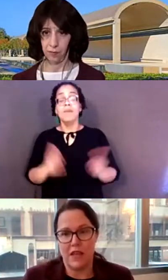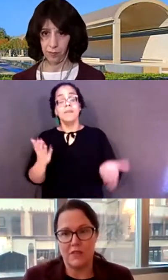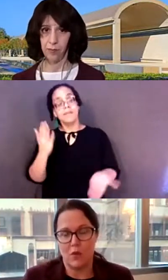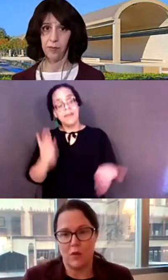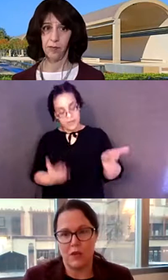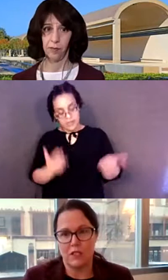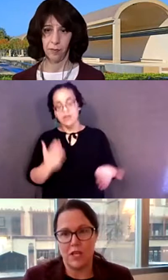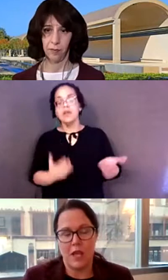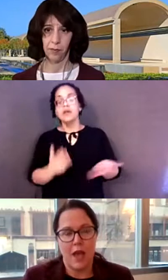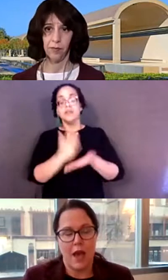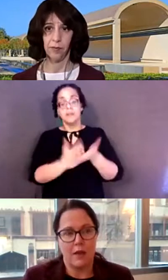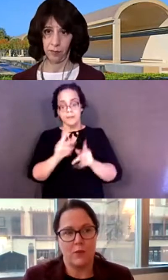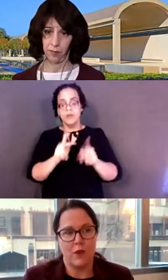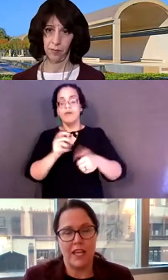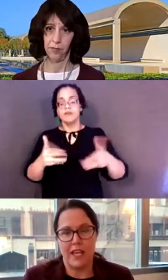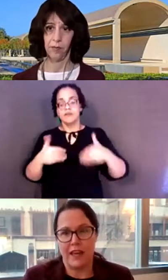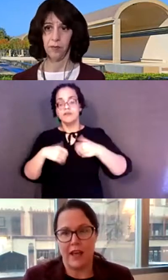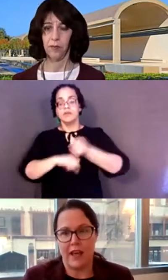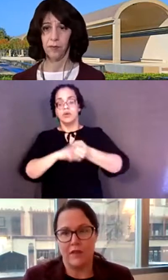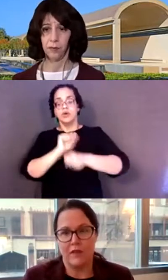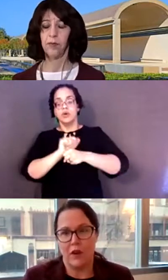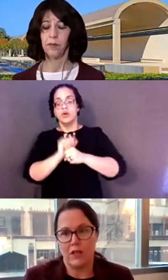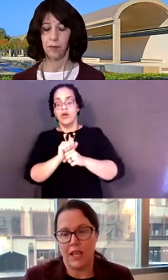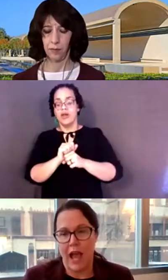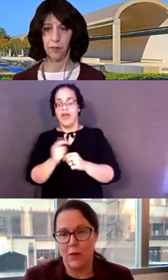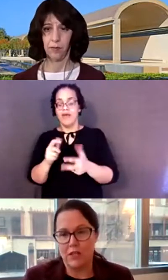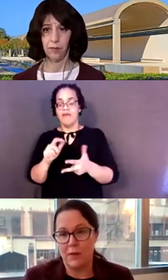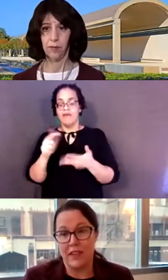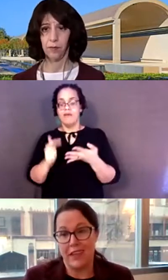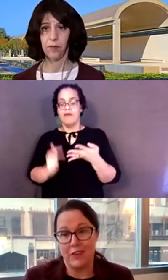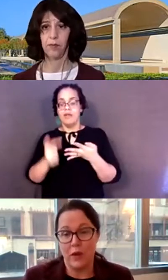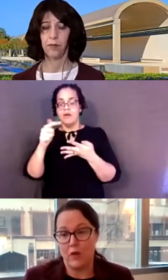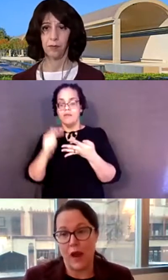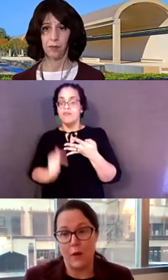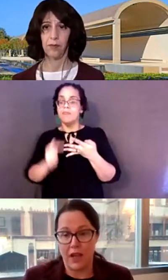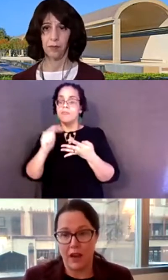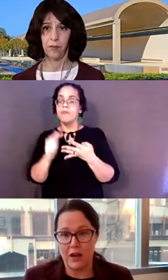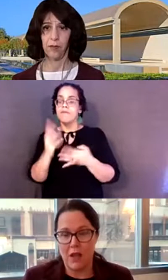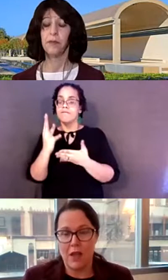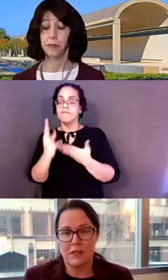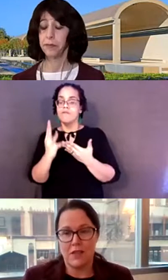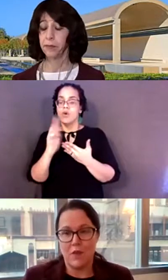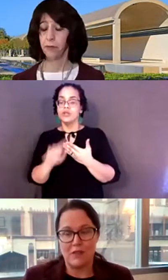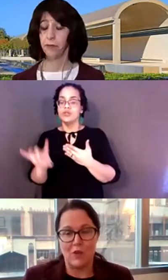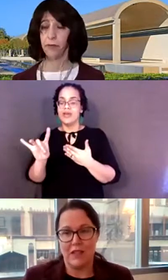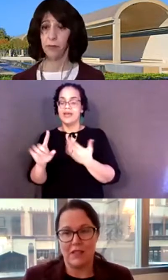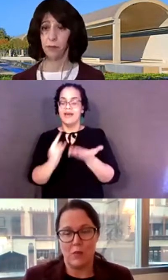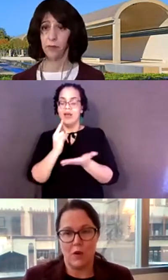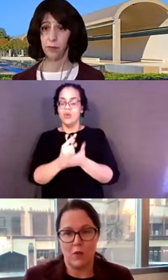support workers um rotate in and out every four or eight hours but they get 24-hour care.